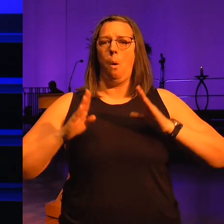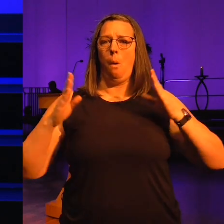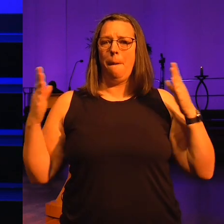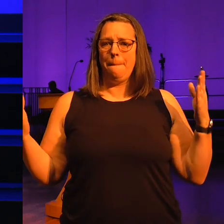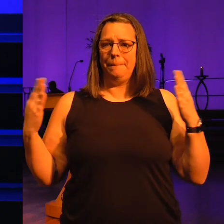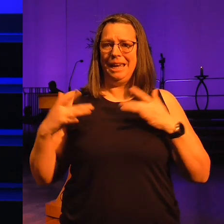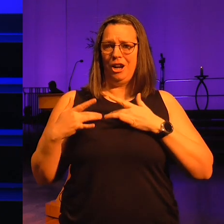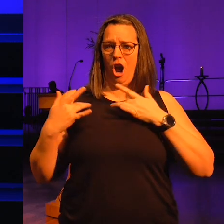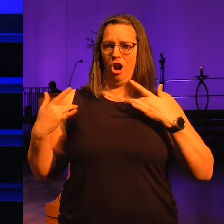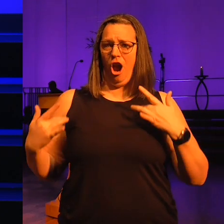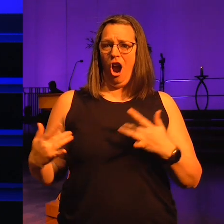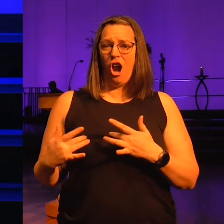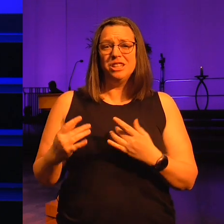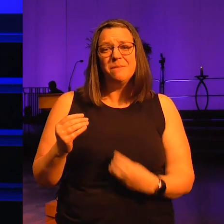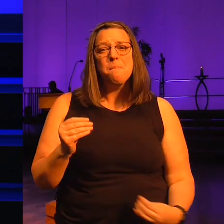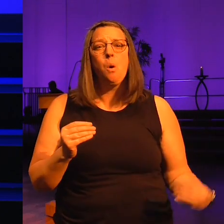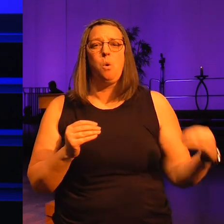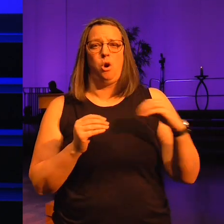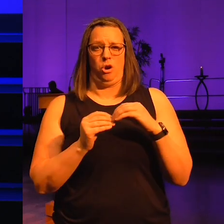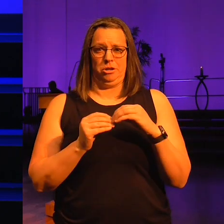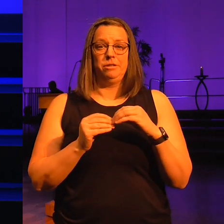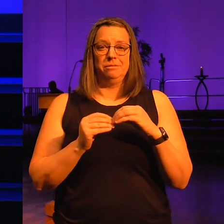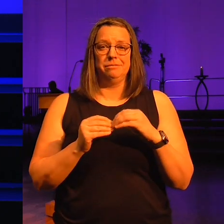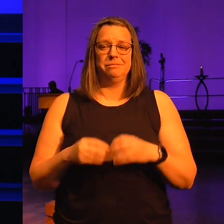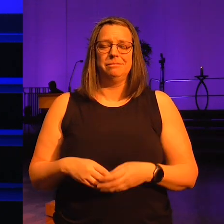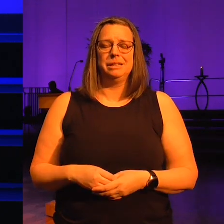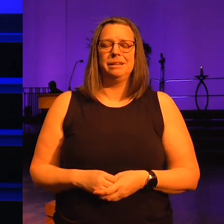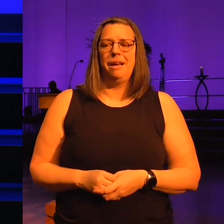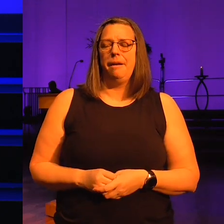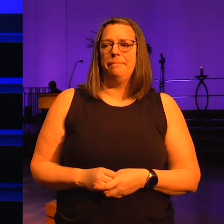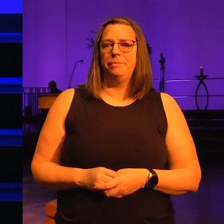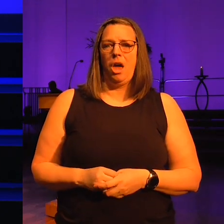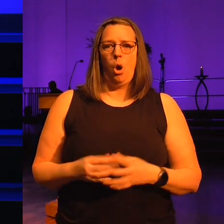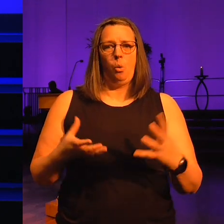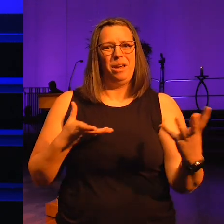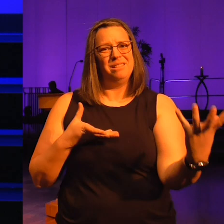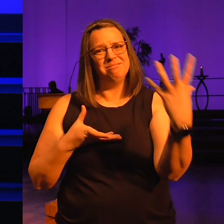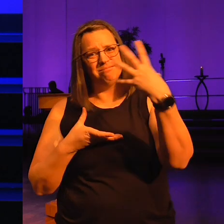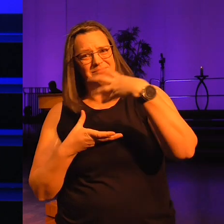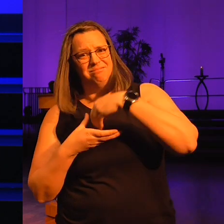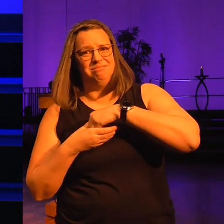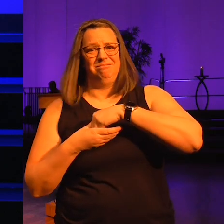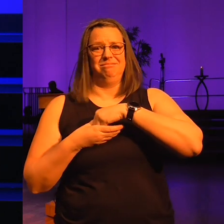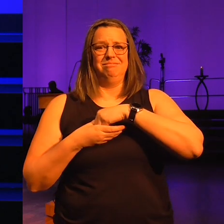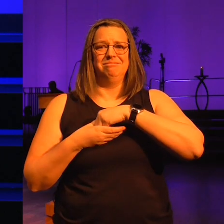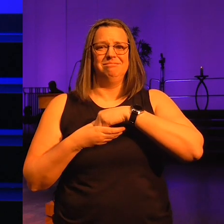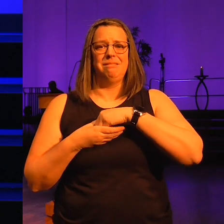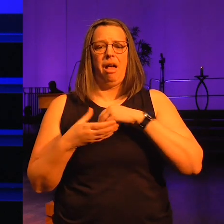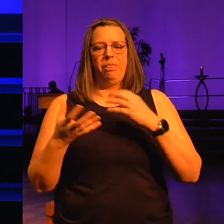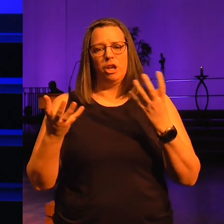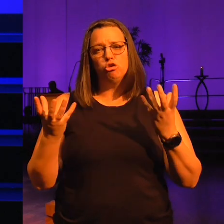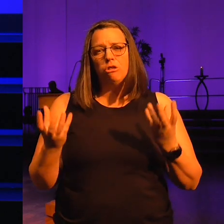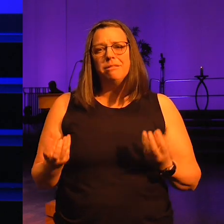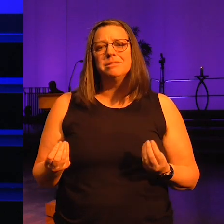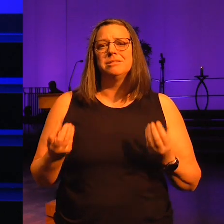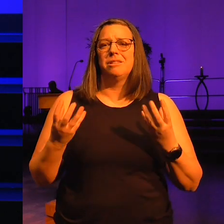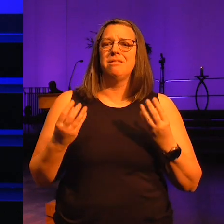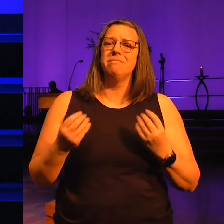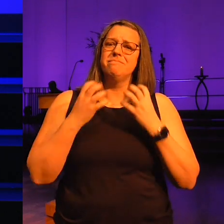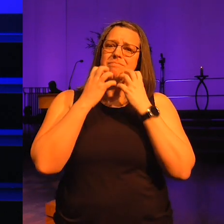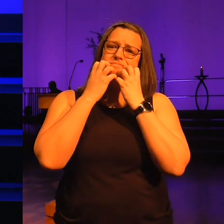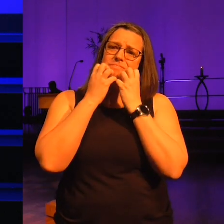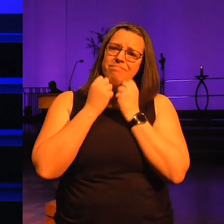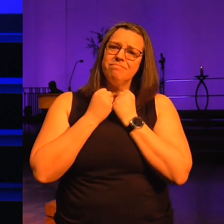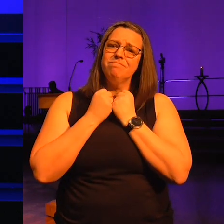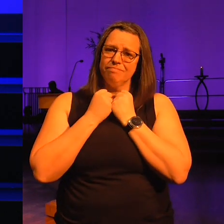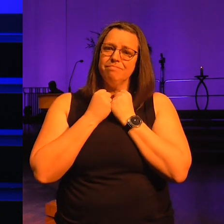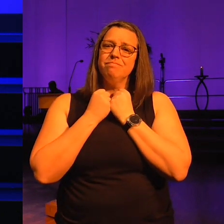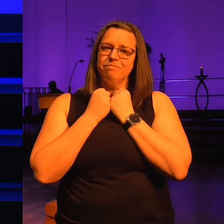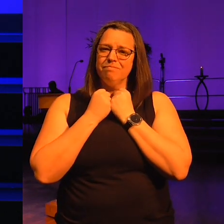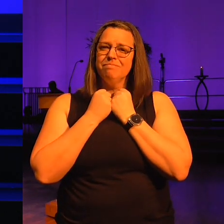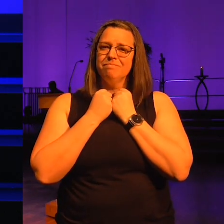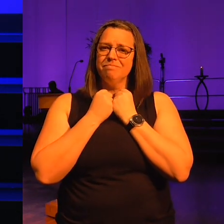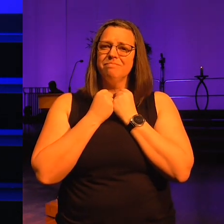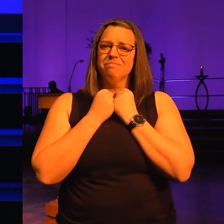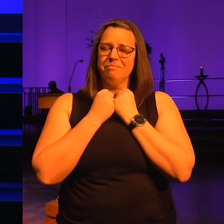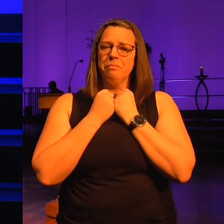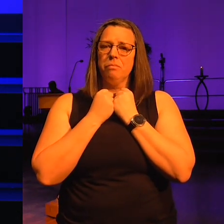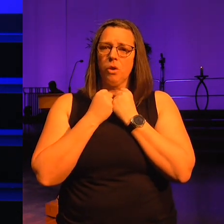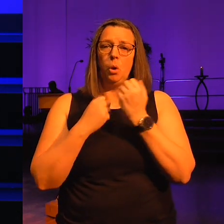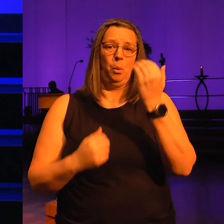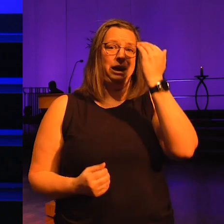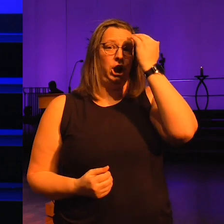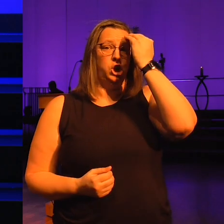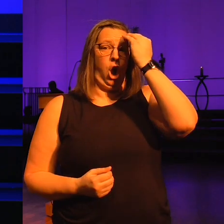more and we Embrace that essence of gentleness and compassion knowing that in our connection we